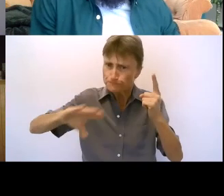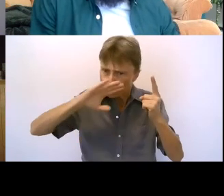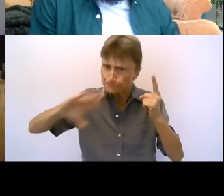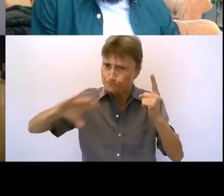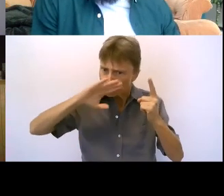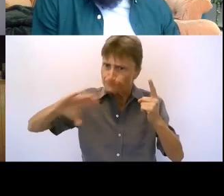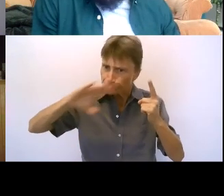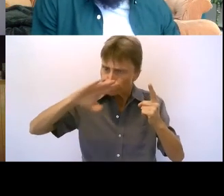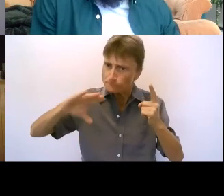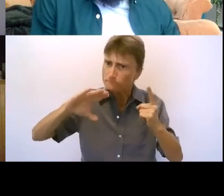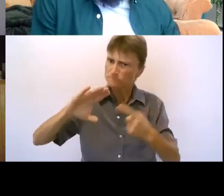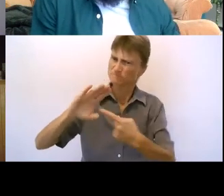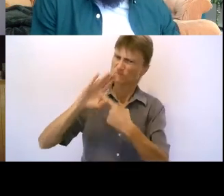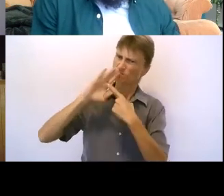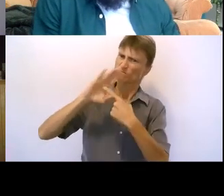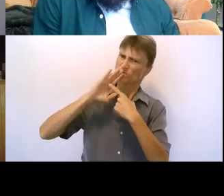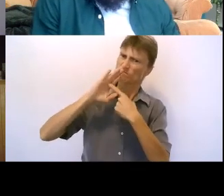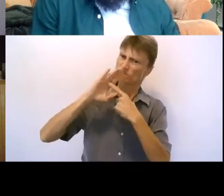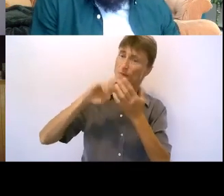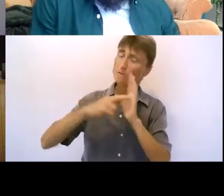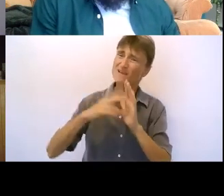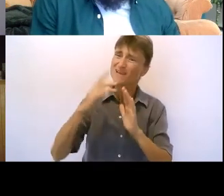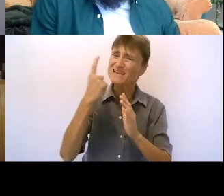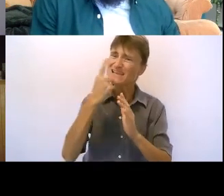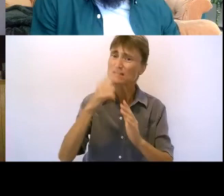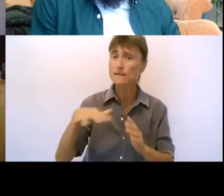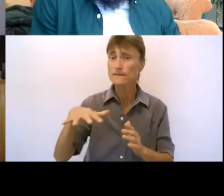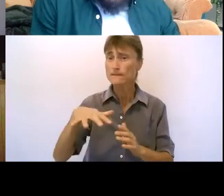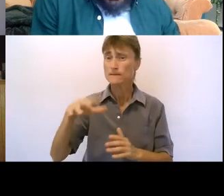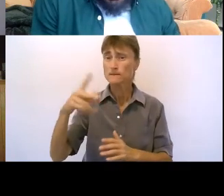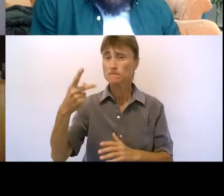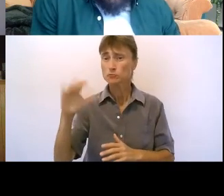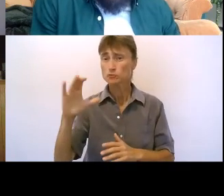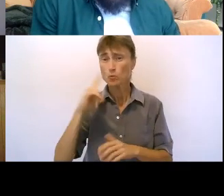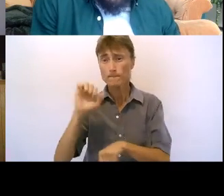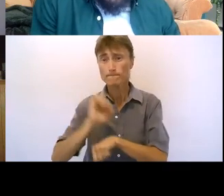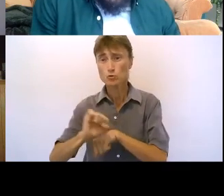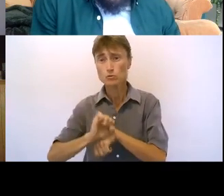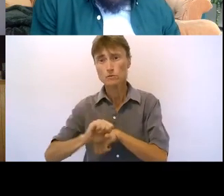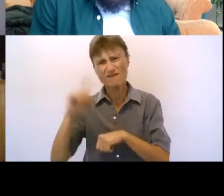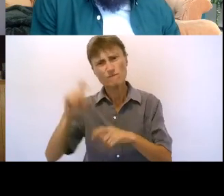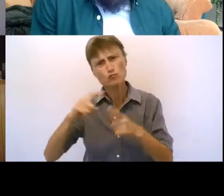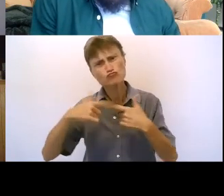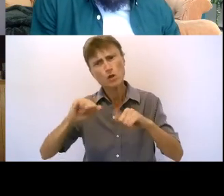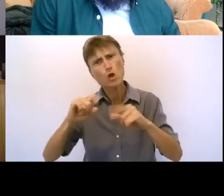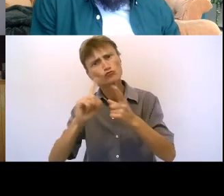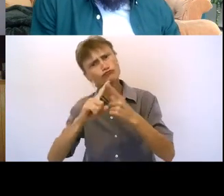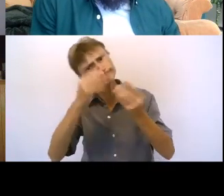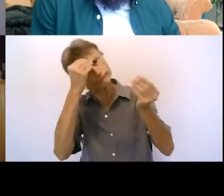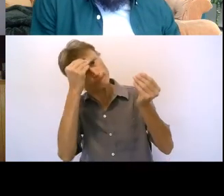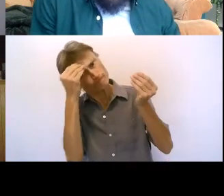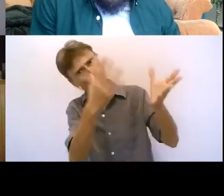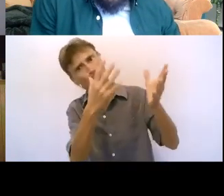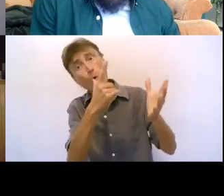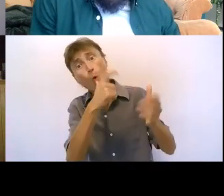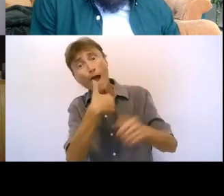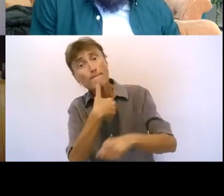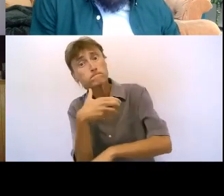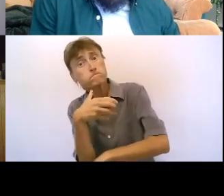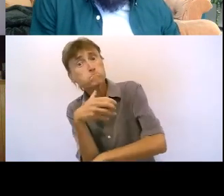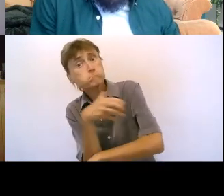convince those in power what needs to change. And that comes back to that consultation piece